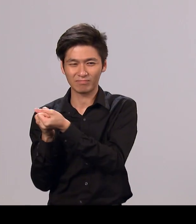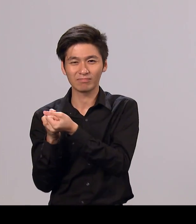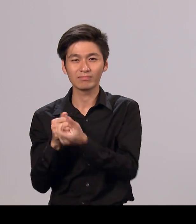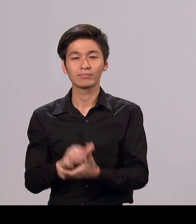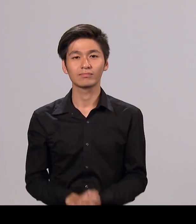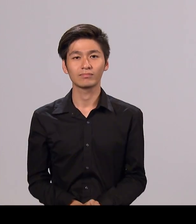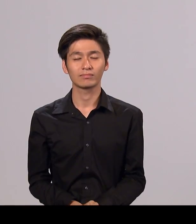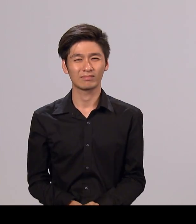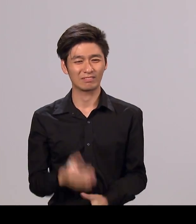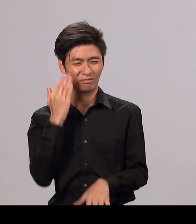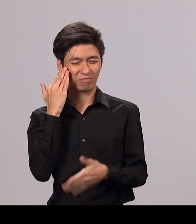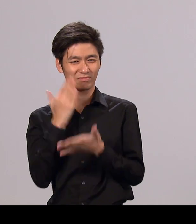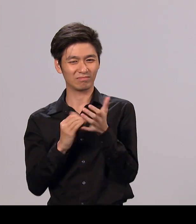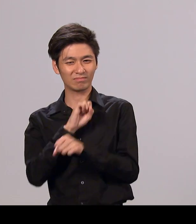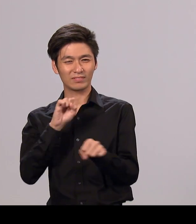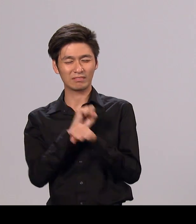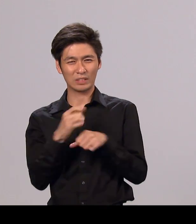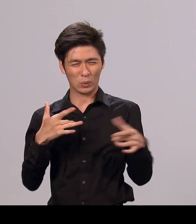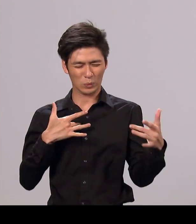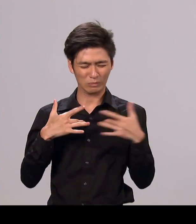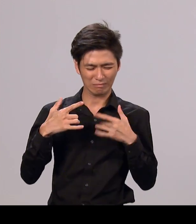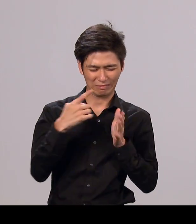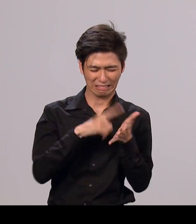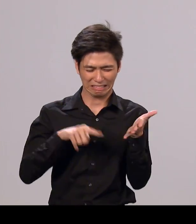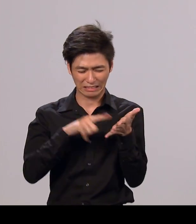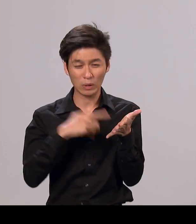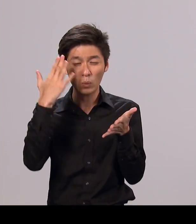And I know some Singaporeans are concerned about these criticisms because they have foreign friends.